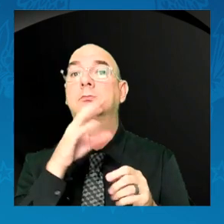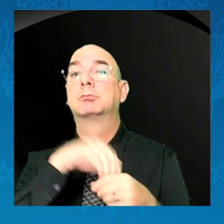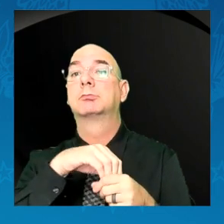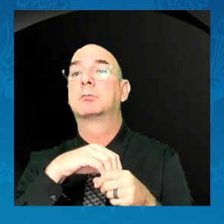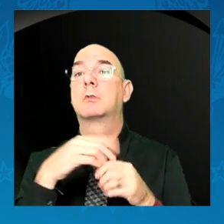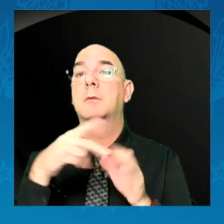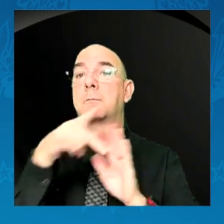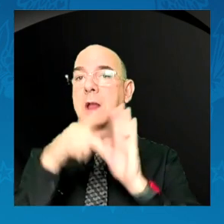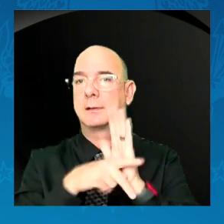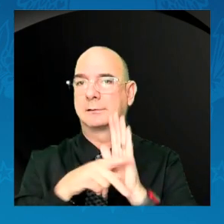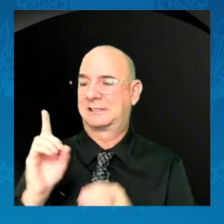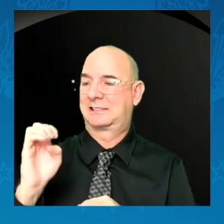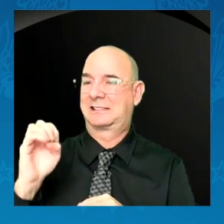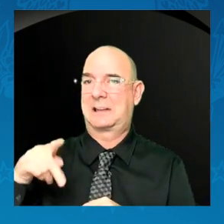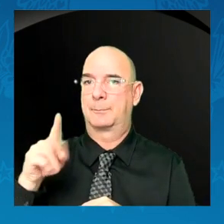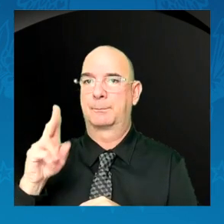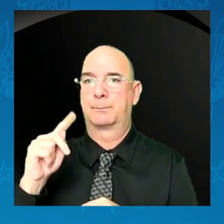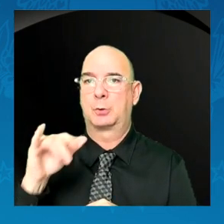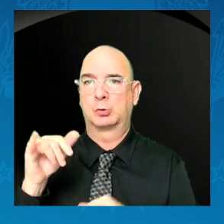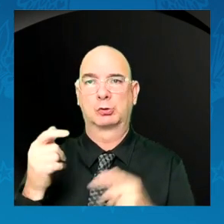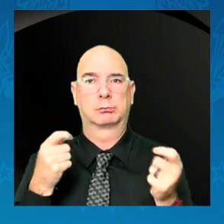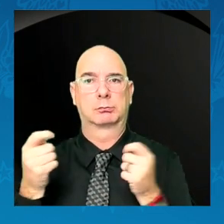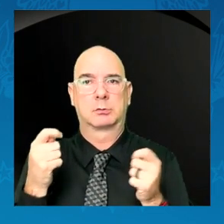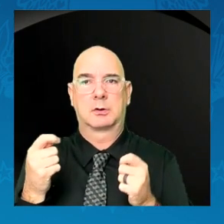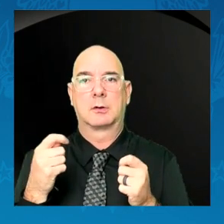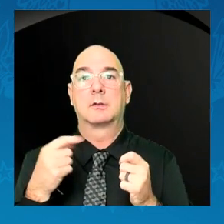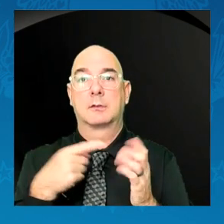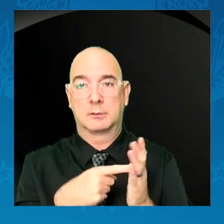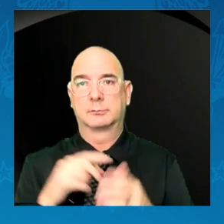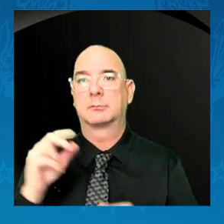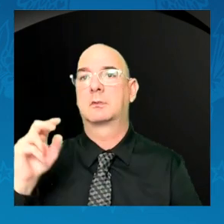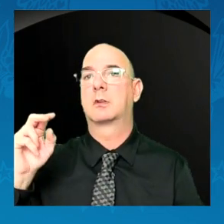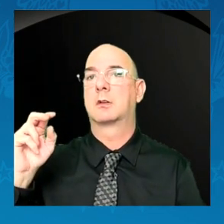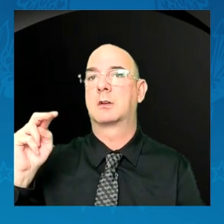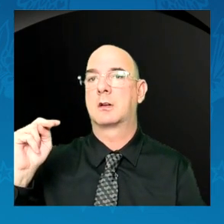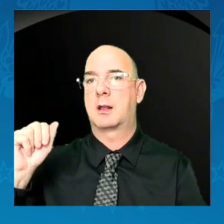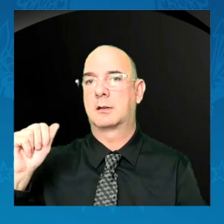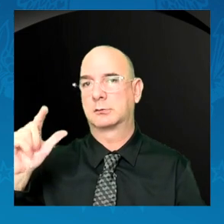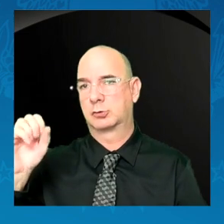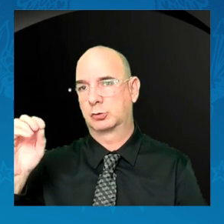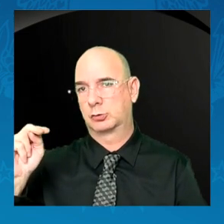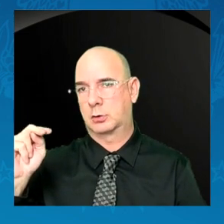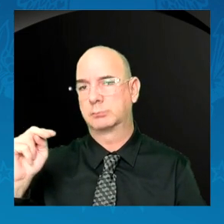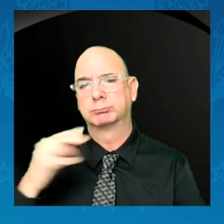And if you can talk a bit about how we can collaborate